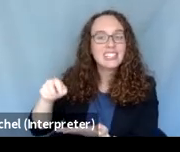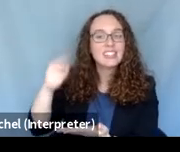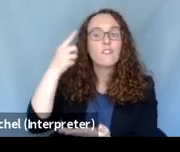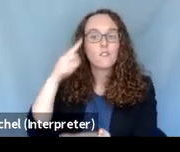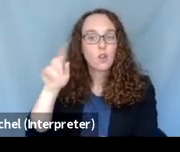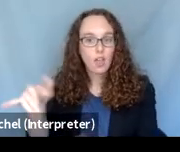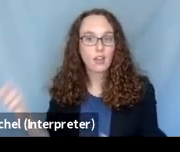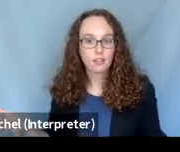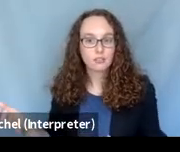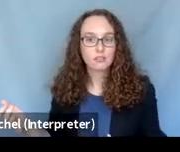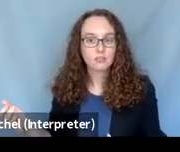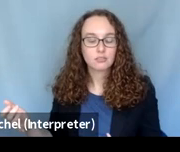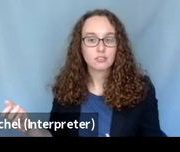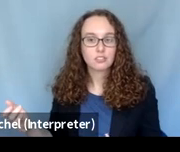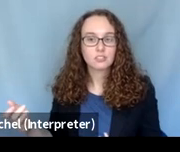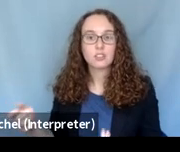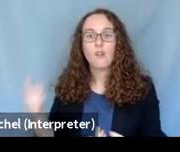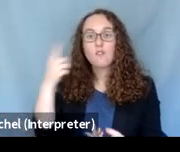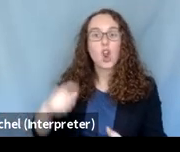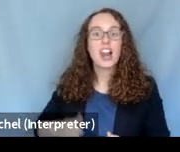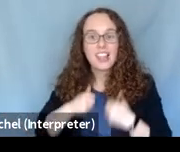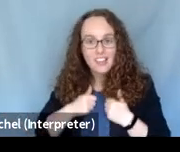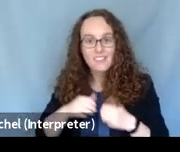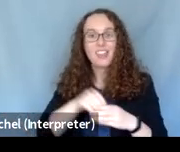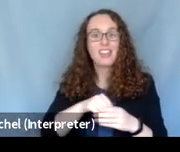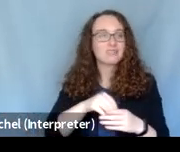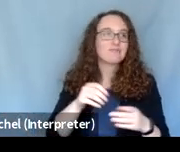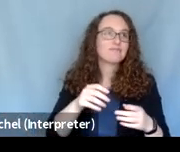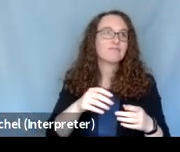It's it's a fun website, California Career Zone. The next website